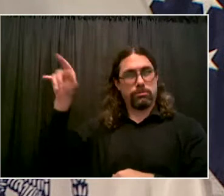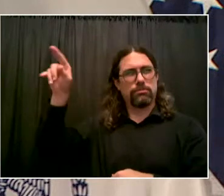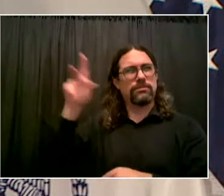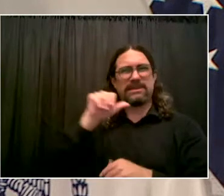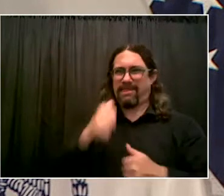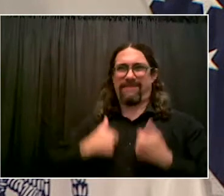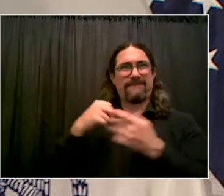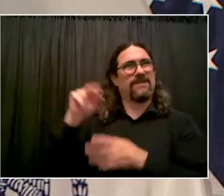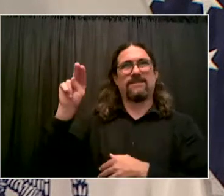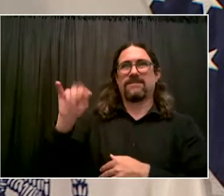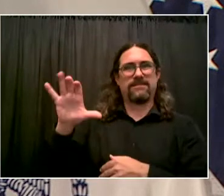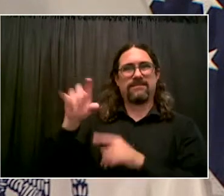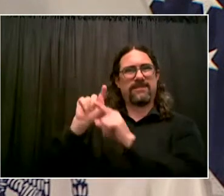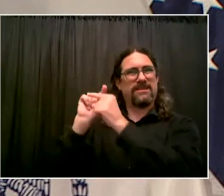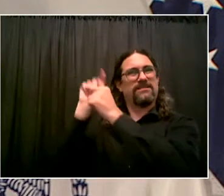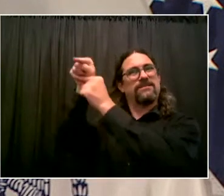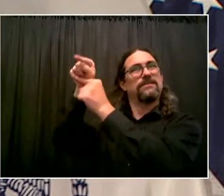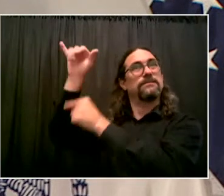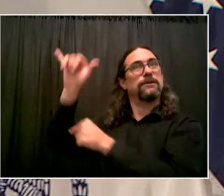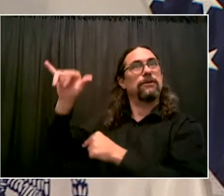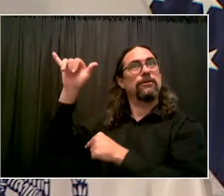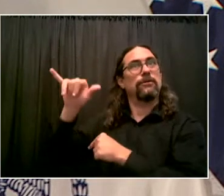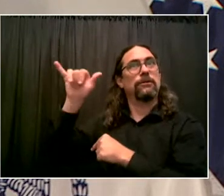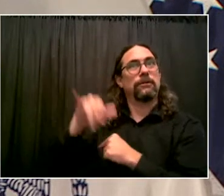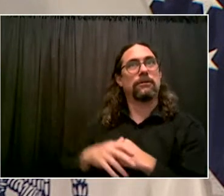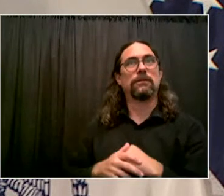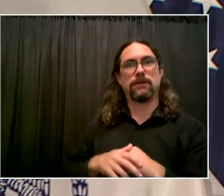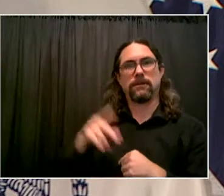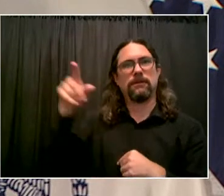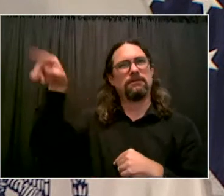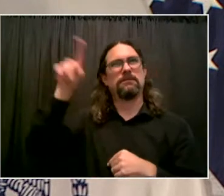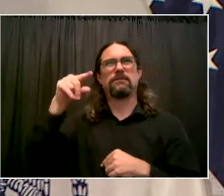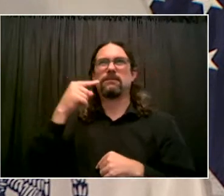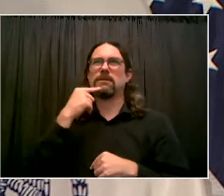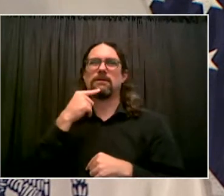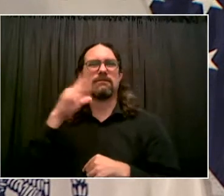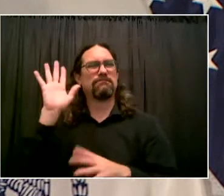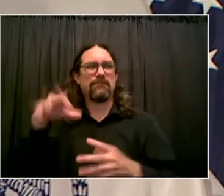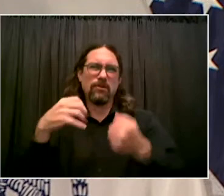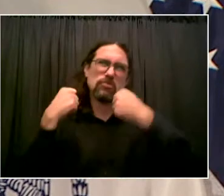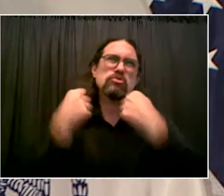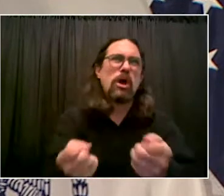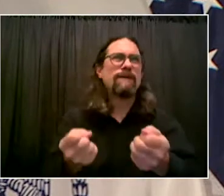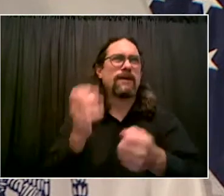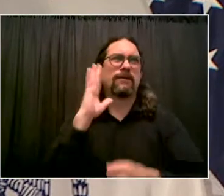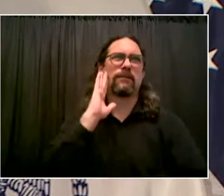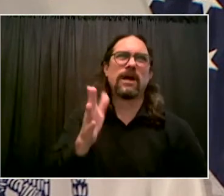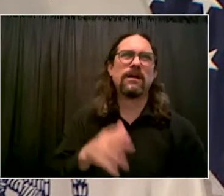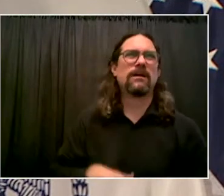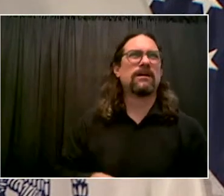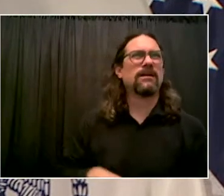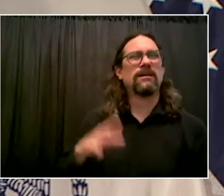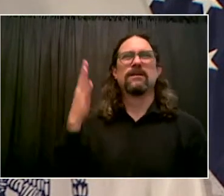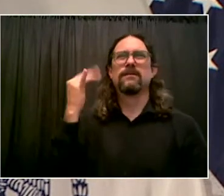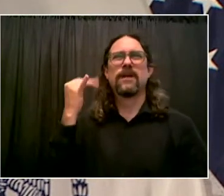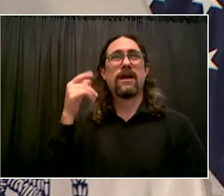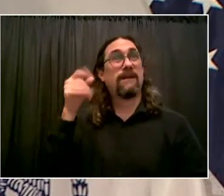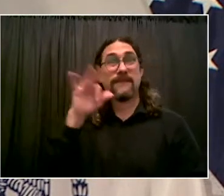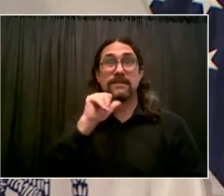FROM YONKERS SAY IT'S MORE EXPENSIVE TO